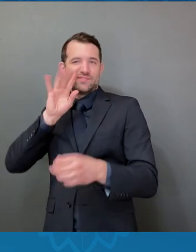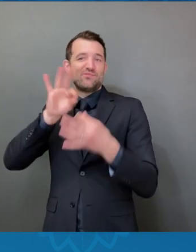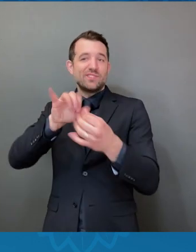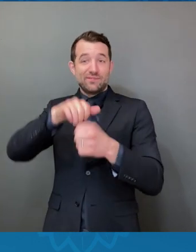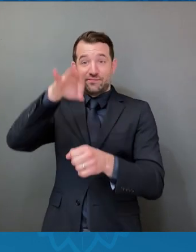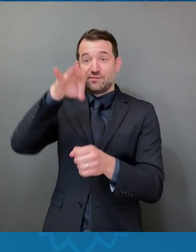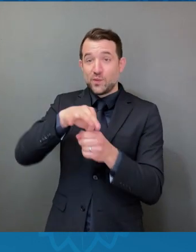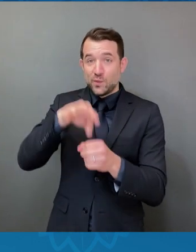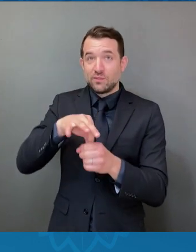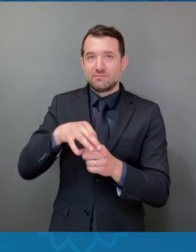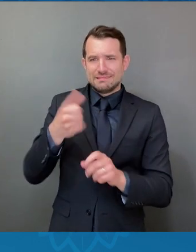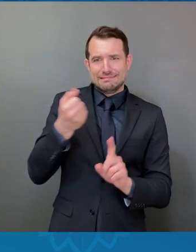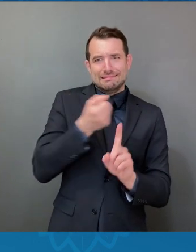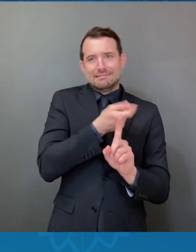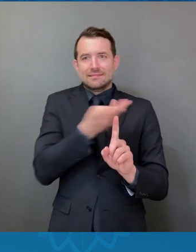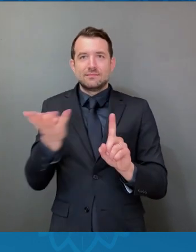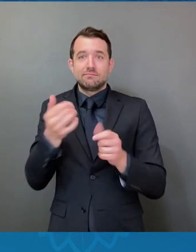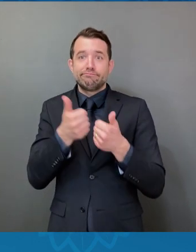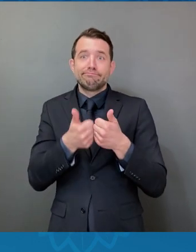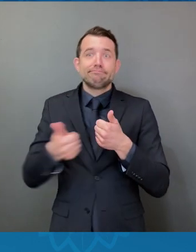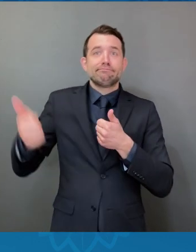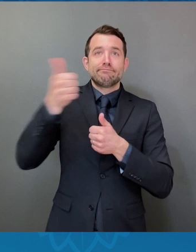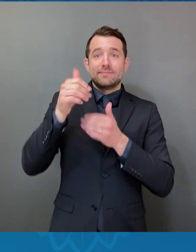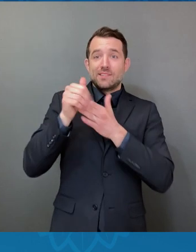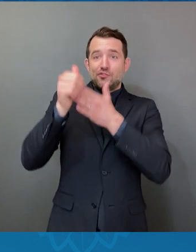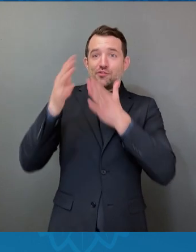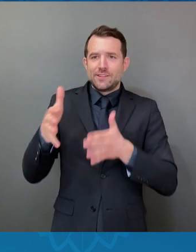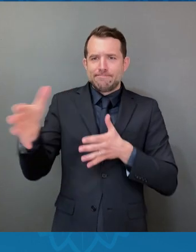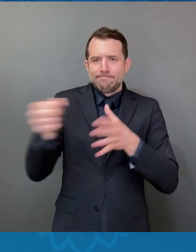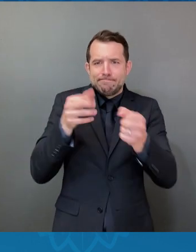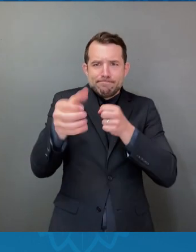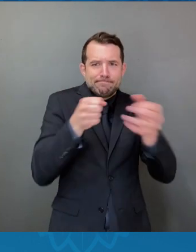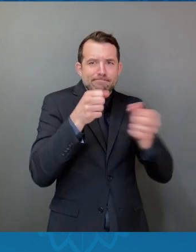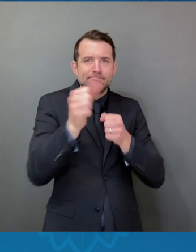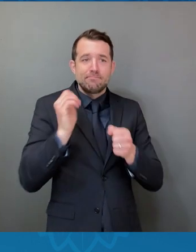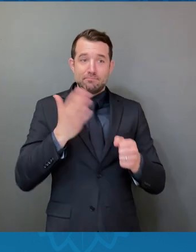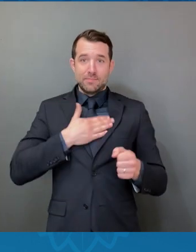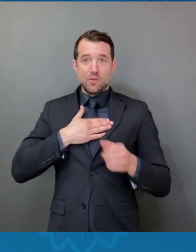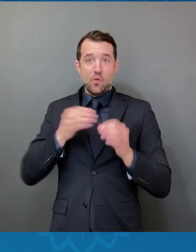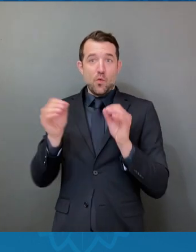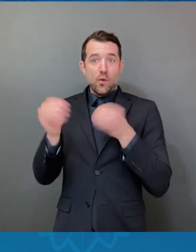at my office here in Washington, D.C. to have these discussions and to and to talk about